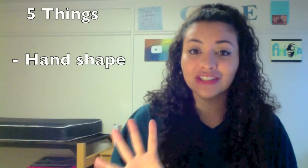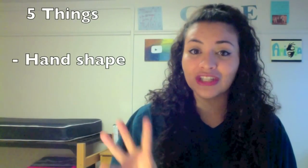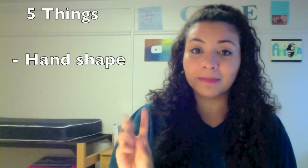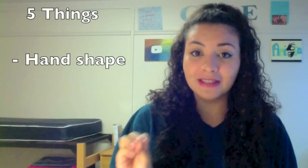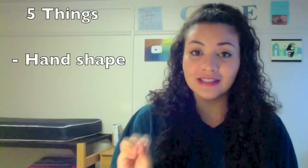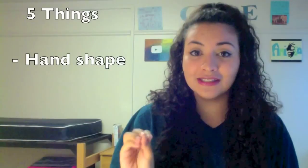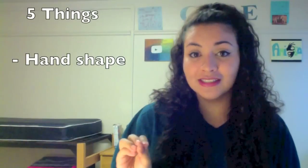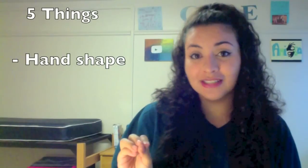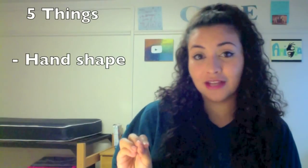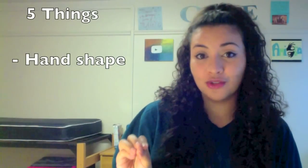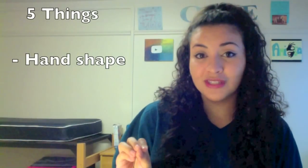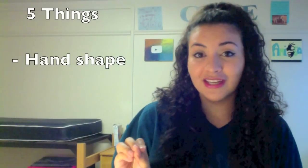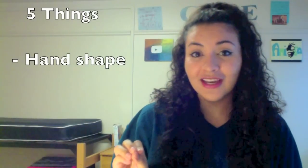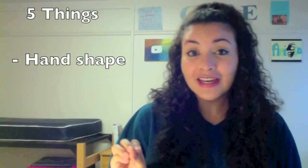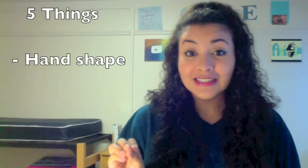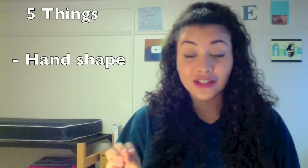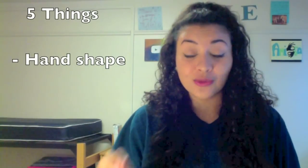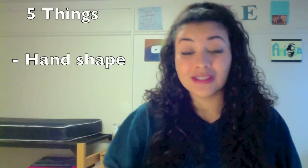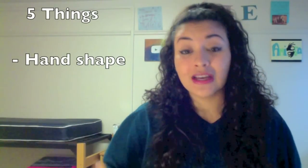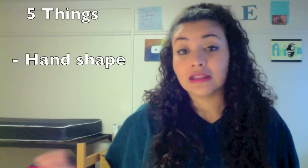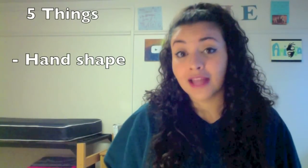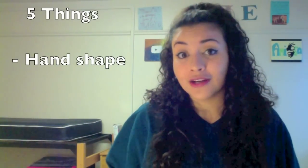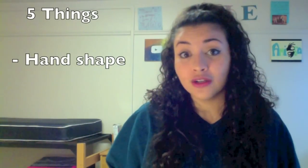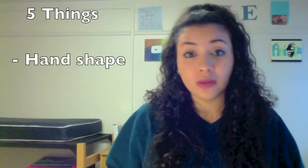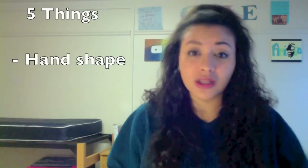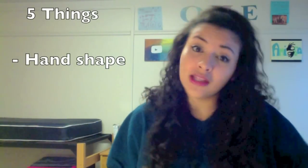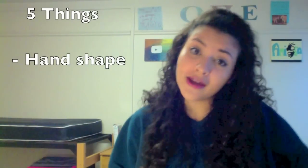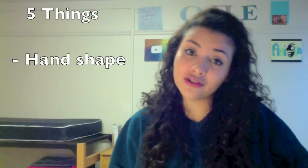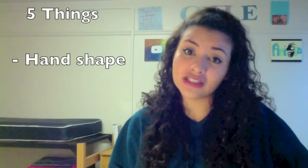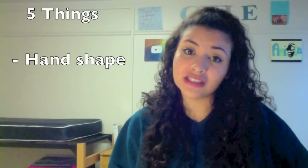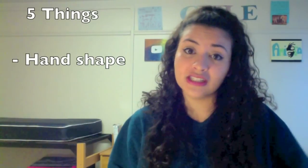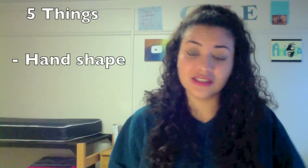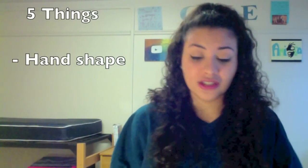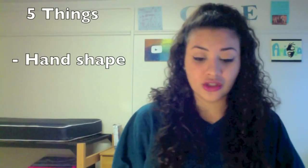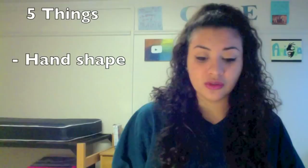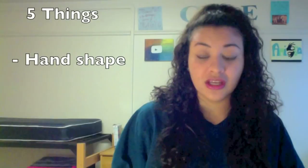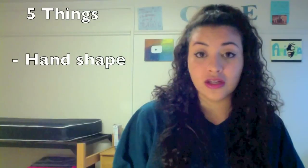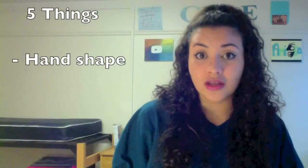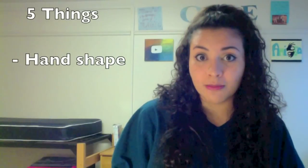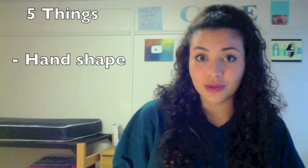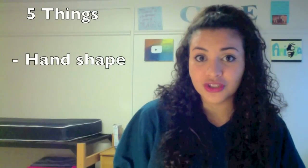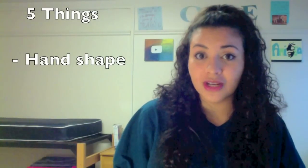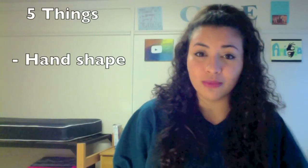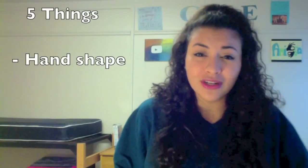shape is the sign using? Is it using a letter? what letter is it? is it using a number shape?